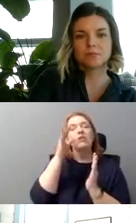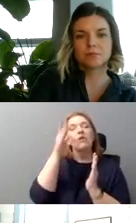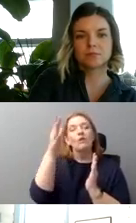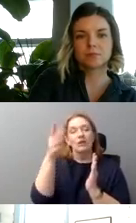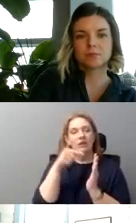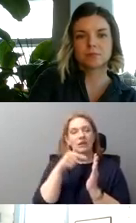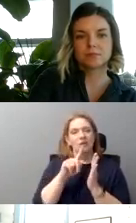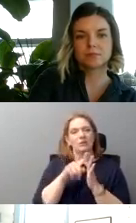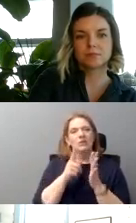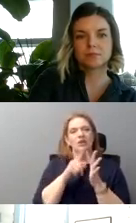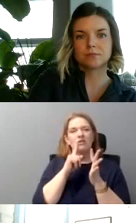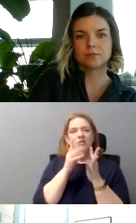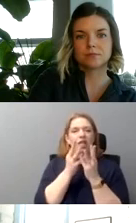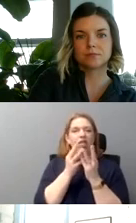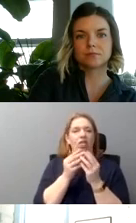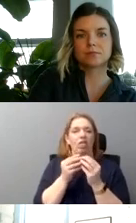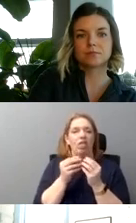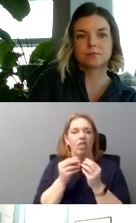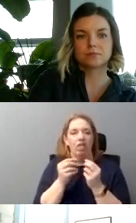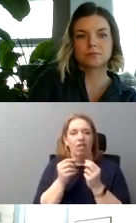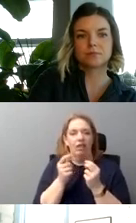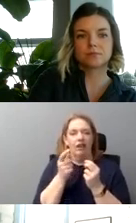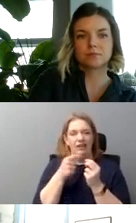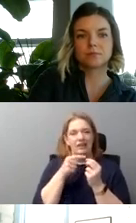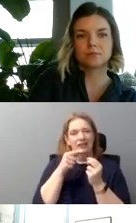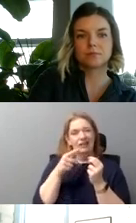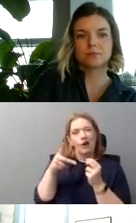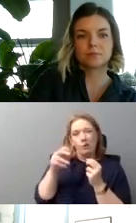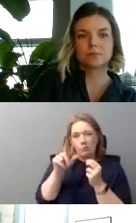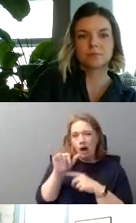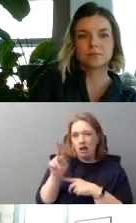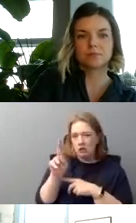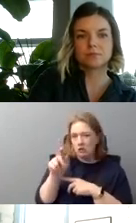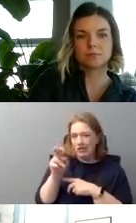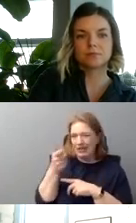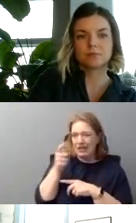just starting to deteriorate a little bit. It is plastic, you know, that polyurethane is plastic.